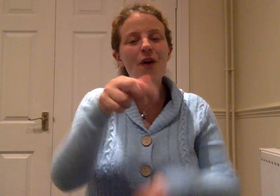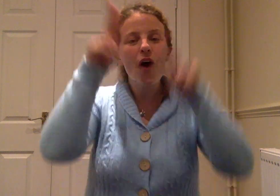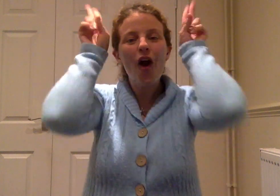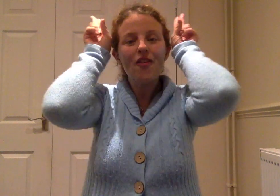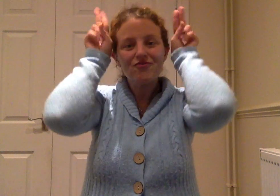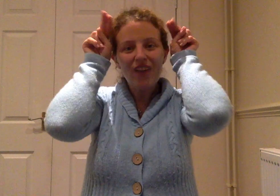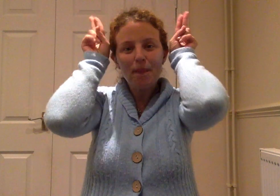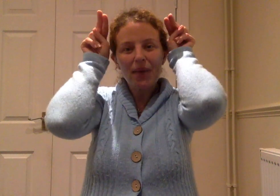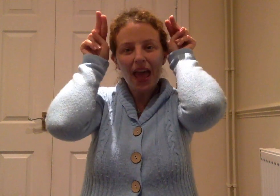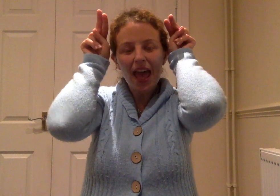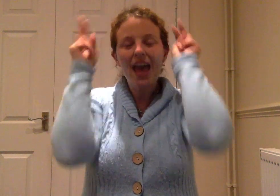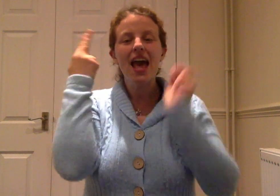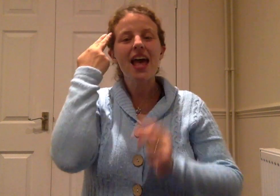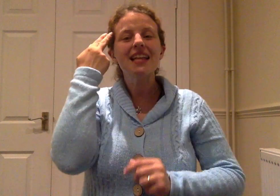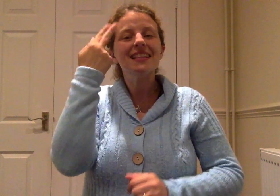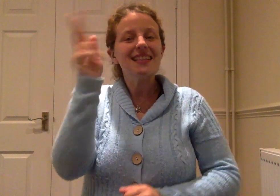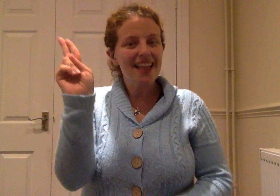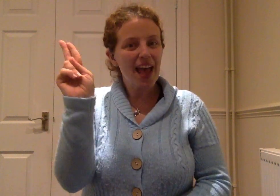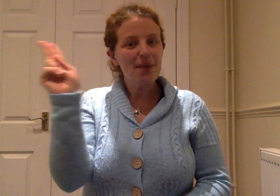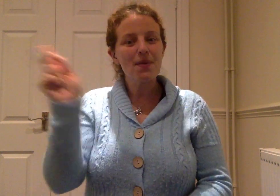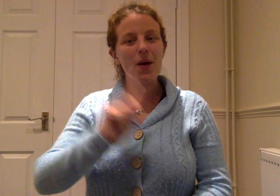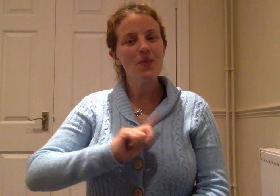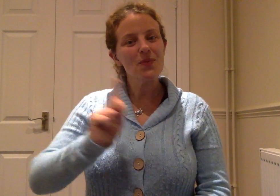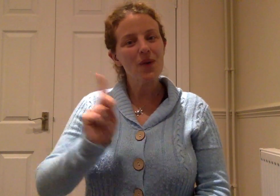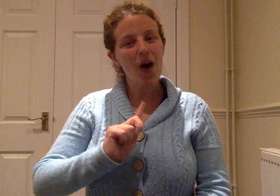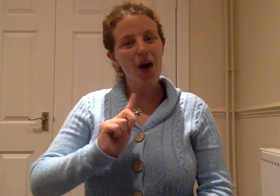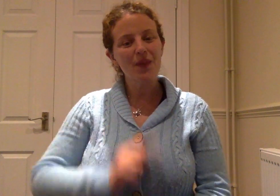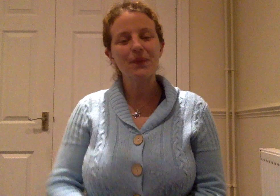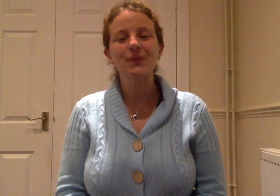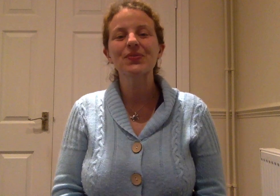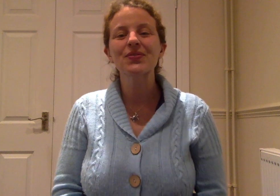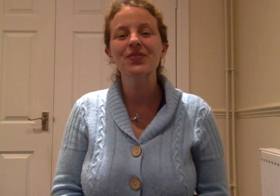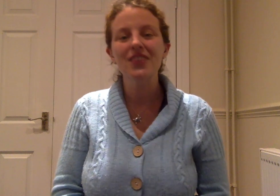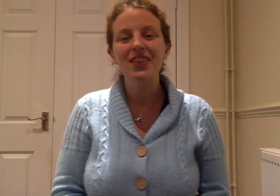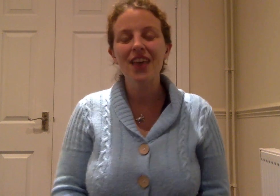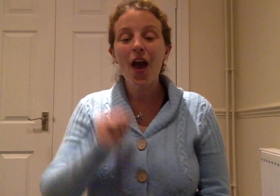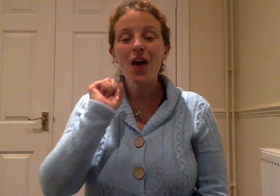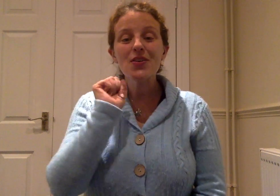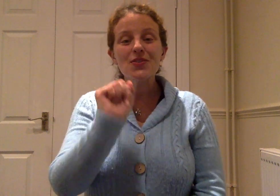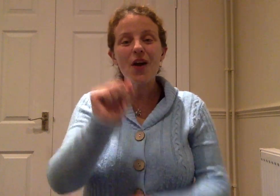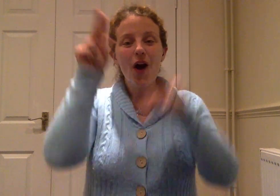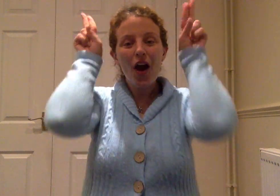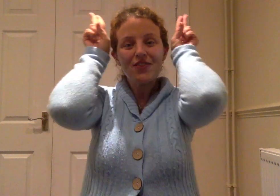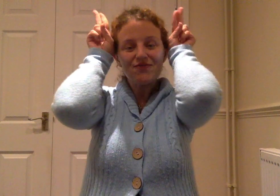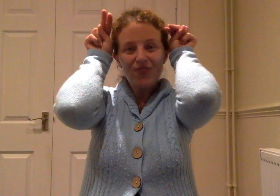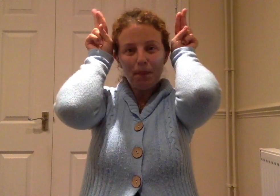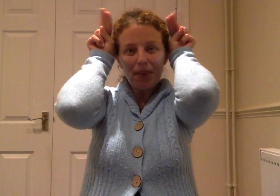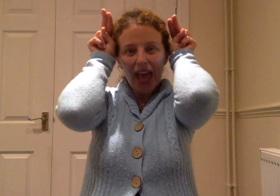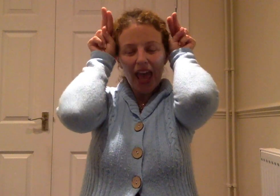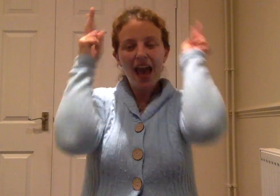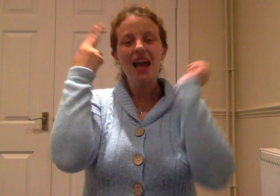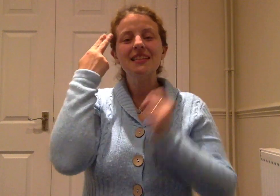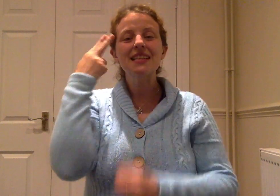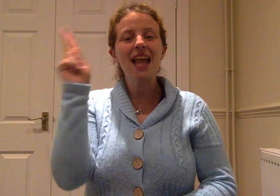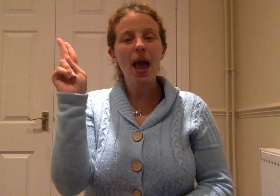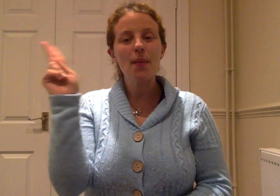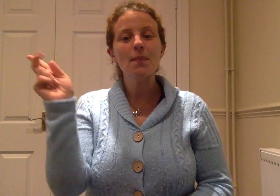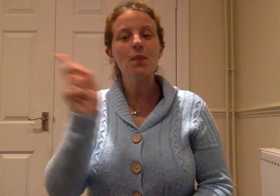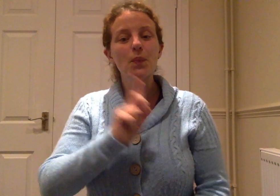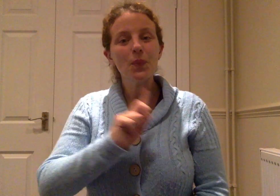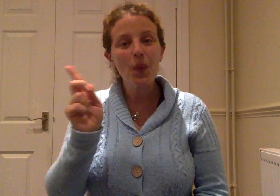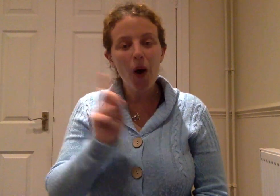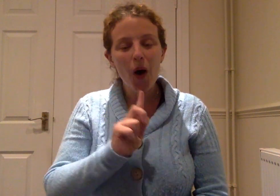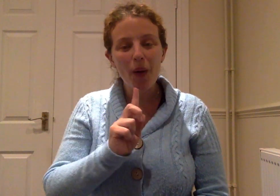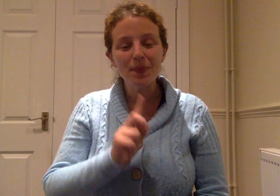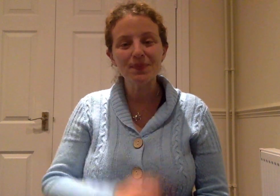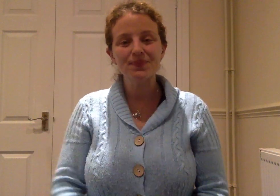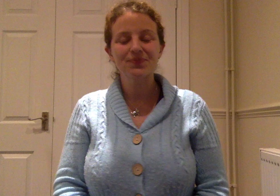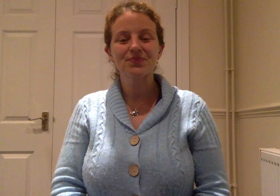Your rabbit name what?